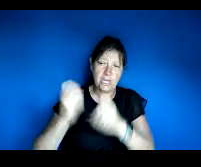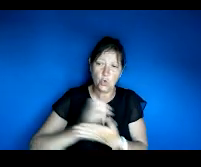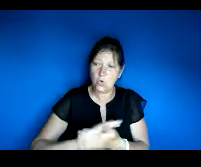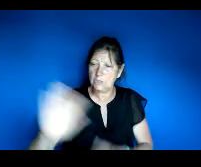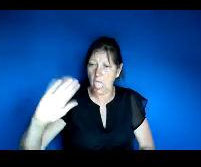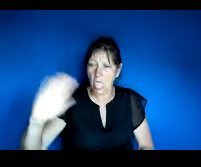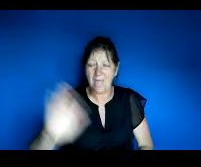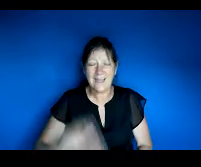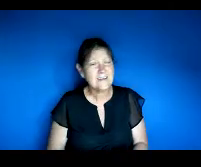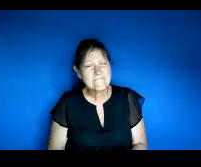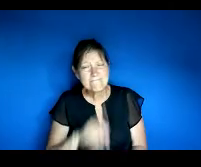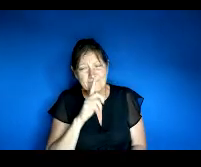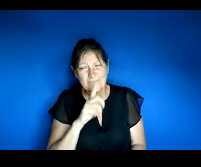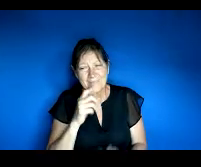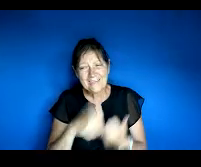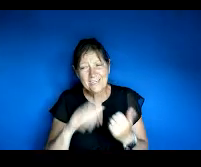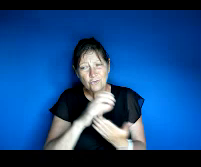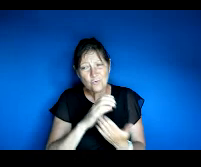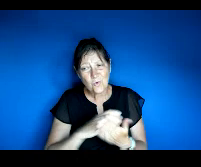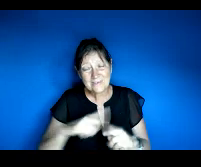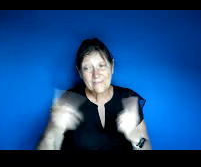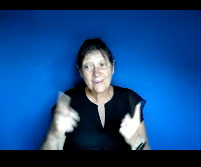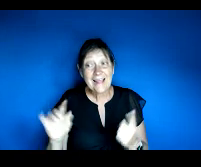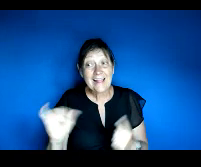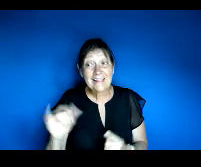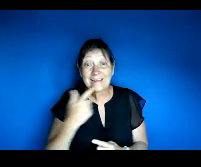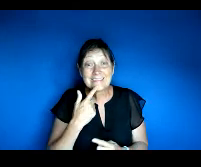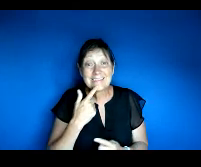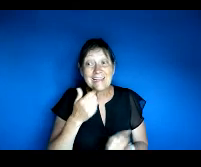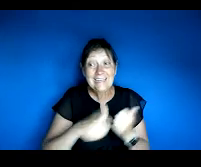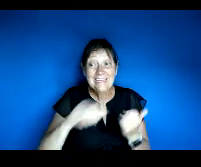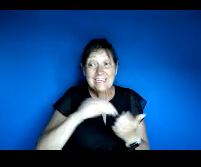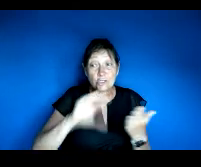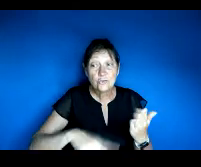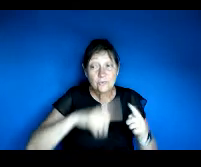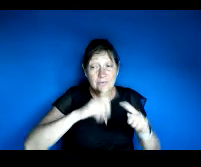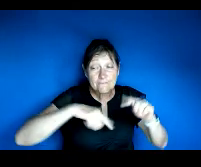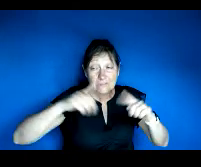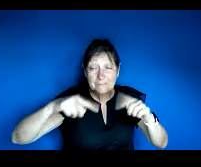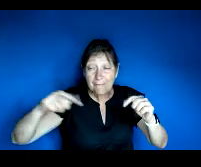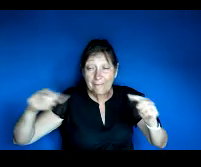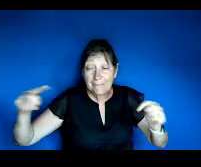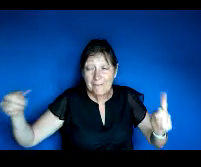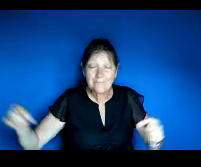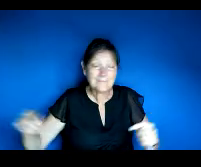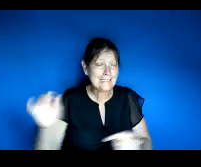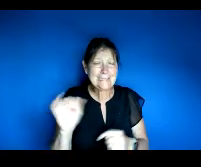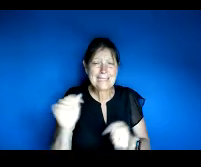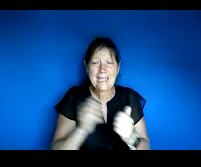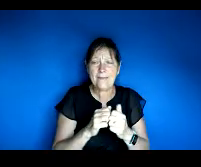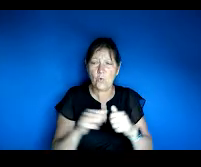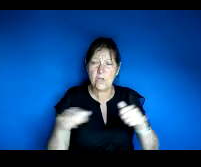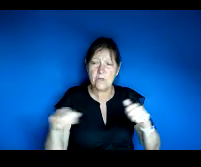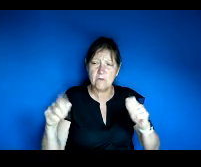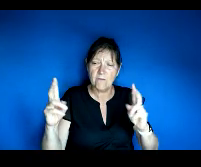and similar to kind of the individualized approach that we talked about, as we take with students, this comes up in terms of a fundamental alteration as well.